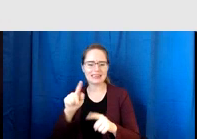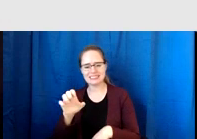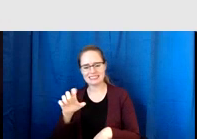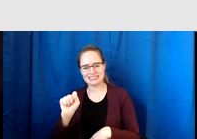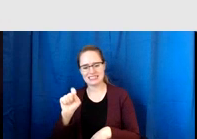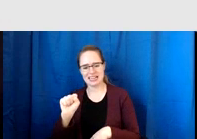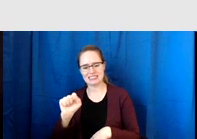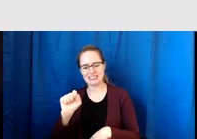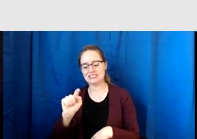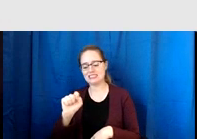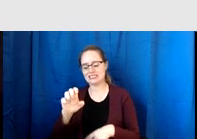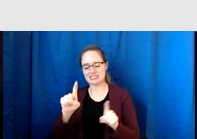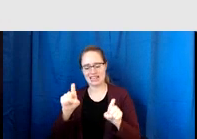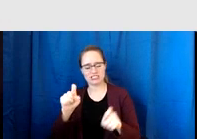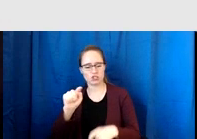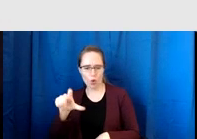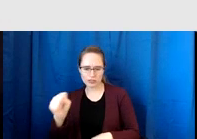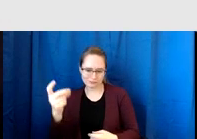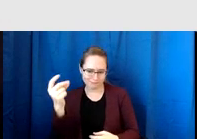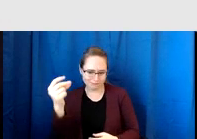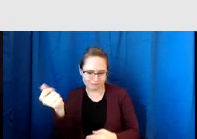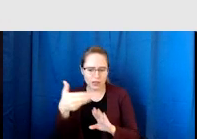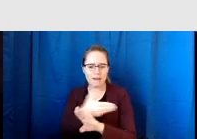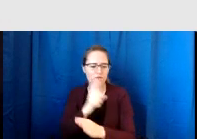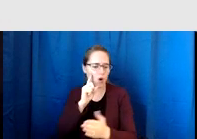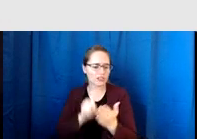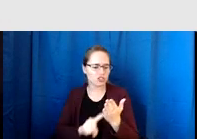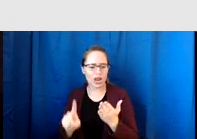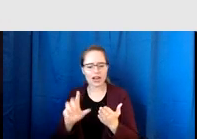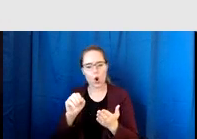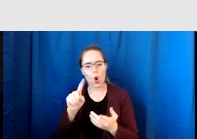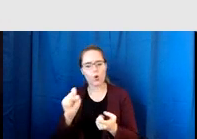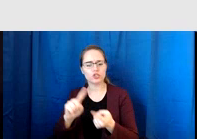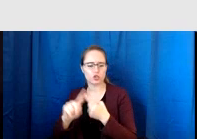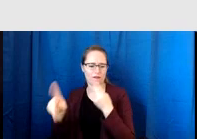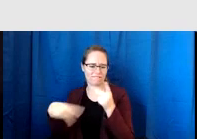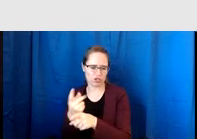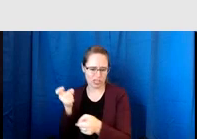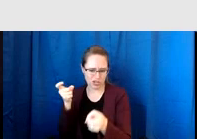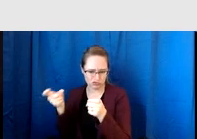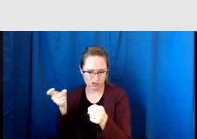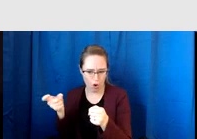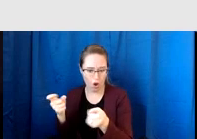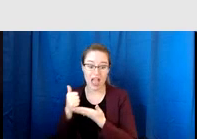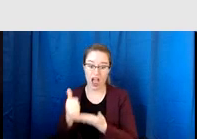right up front before we check any code into version control. So that helps things considerably.